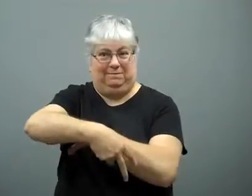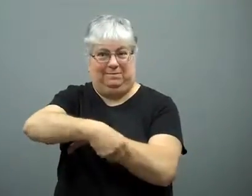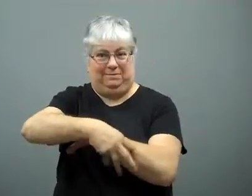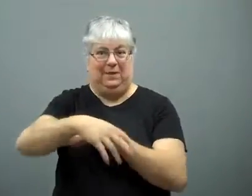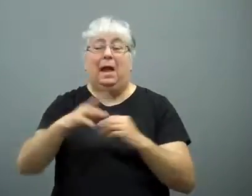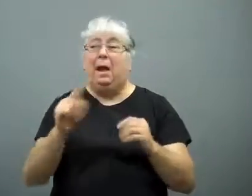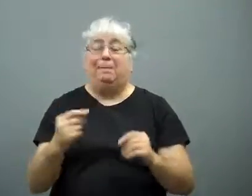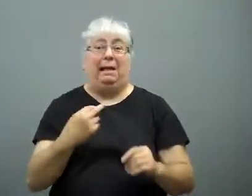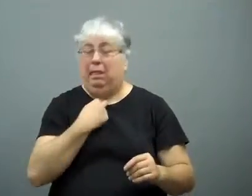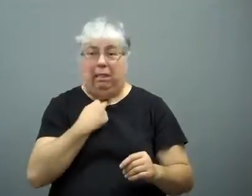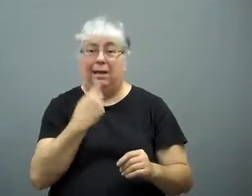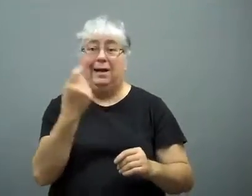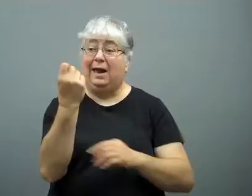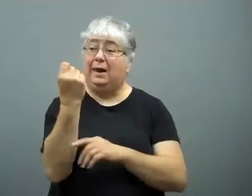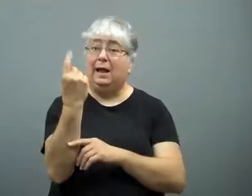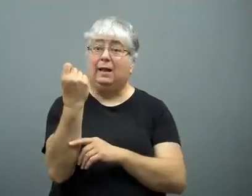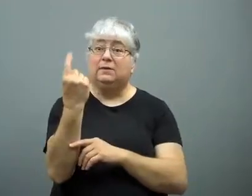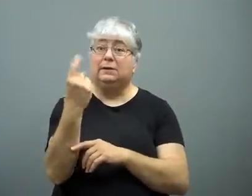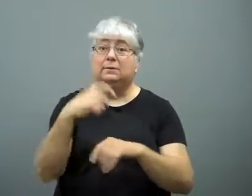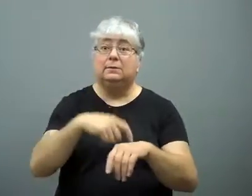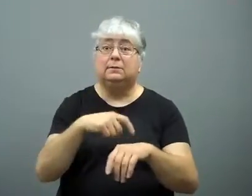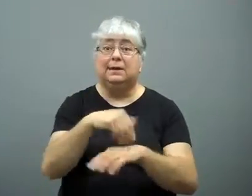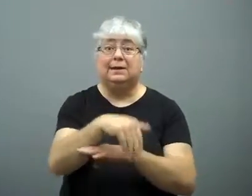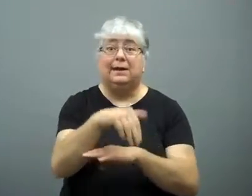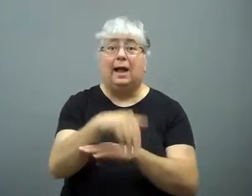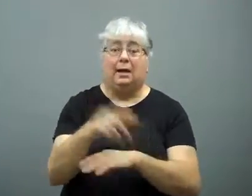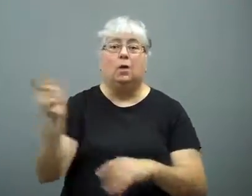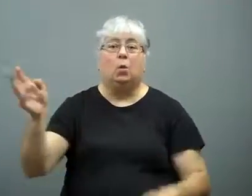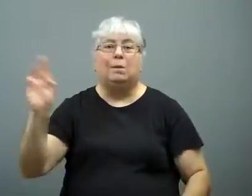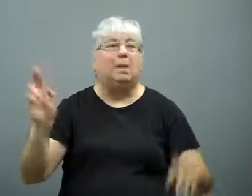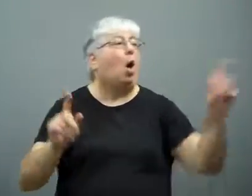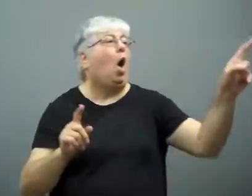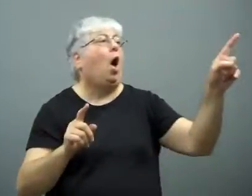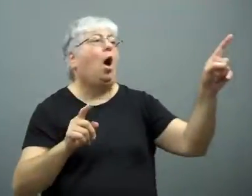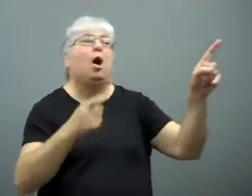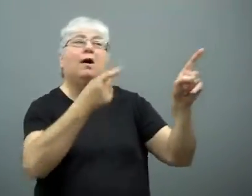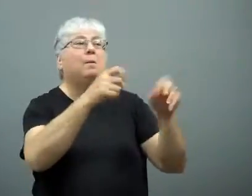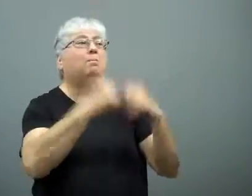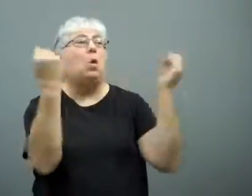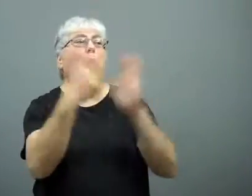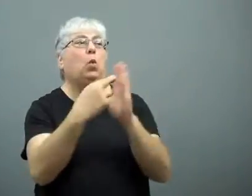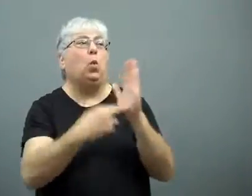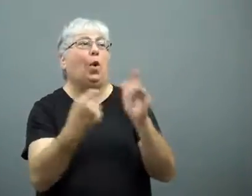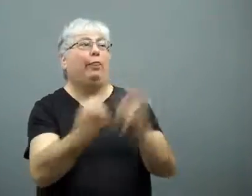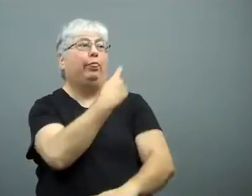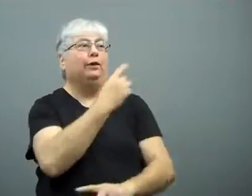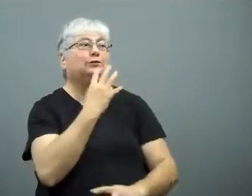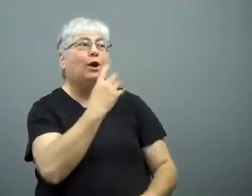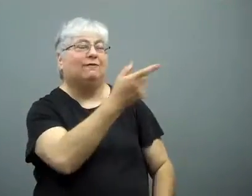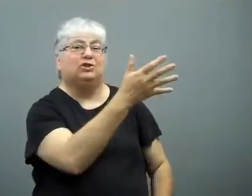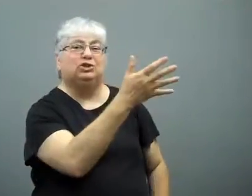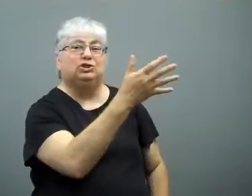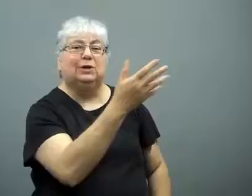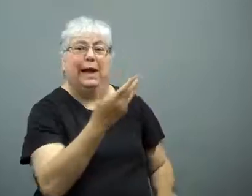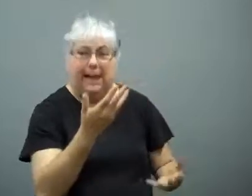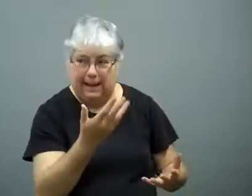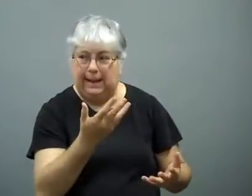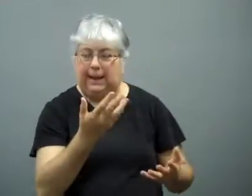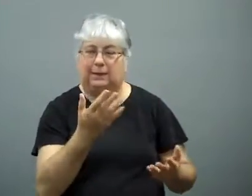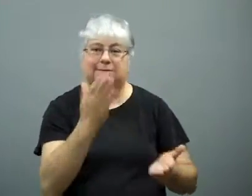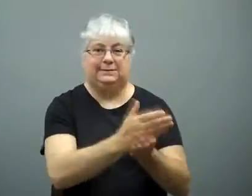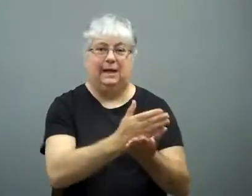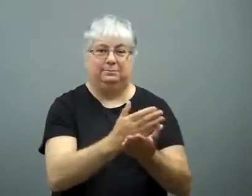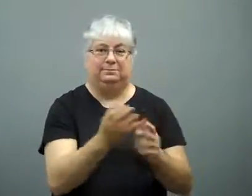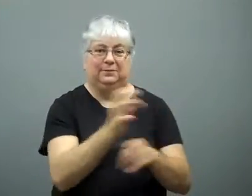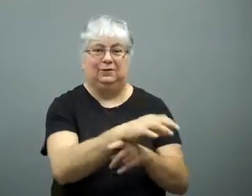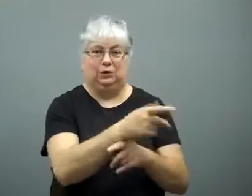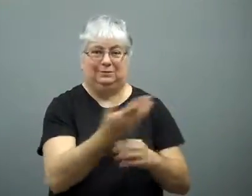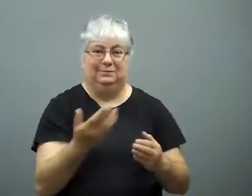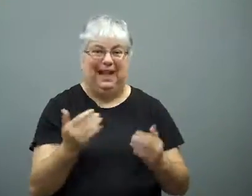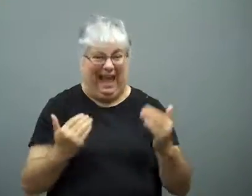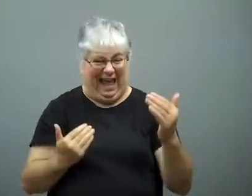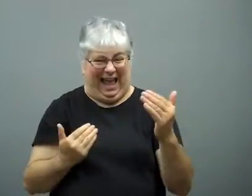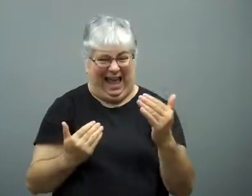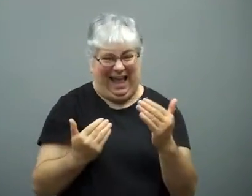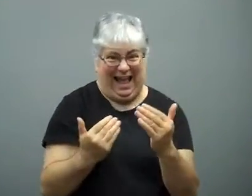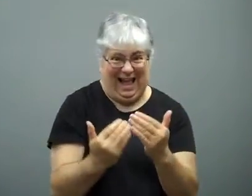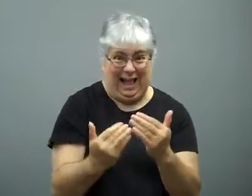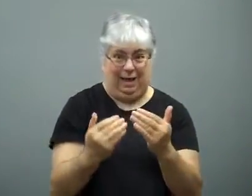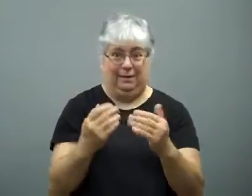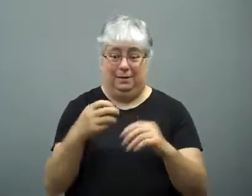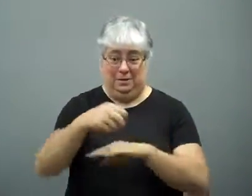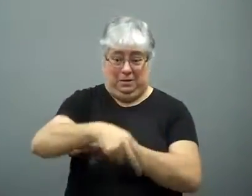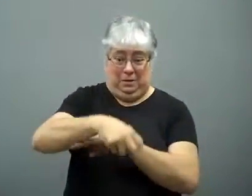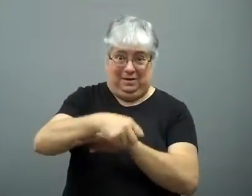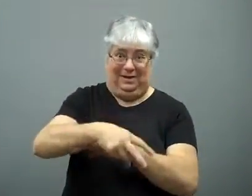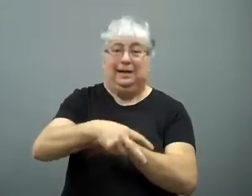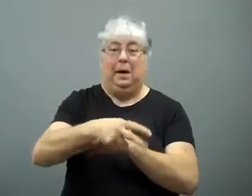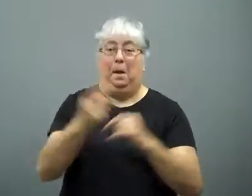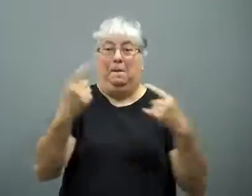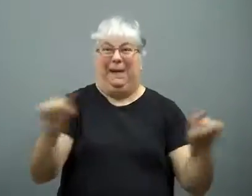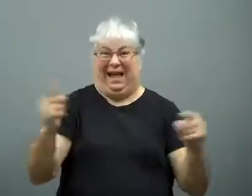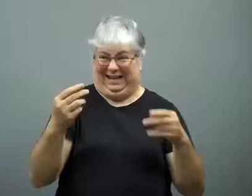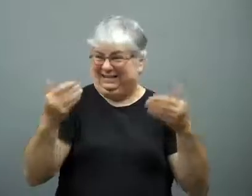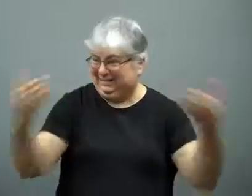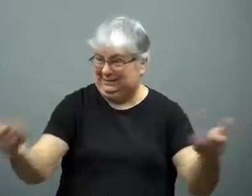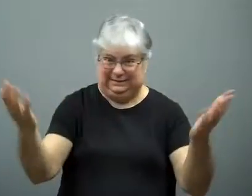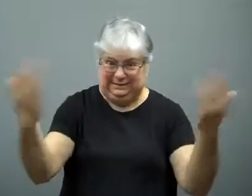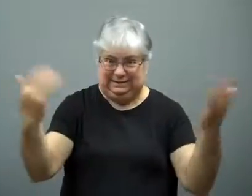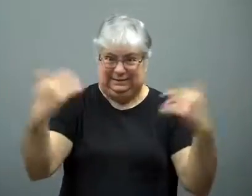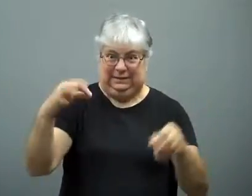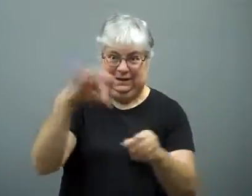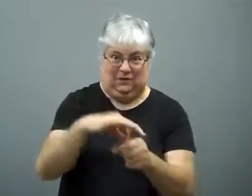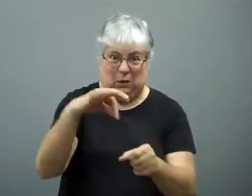But at 11 pm, Republicans said she had broken a rule and gone off topic.